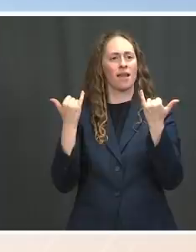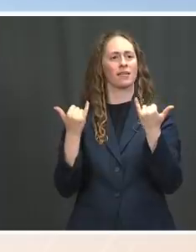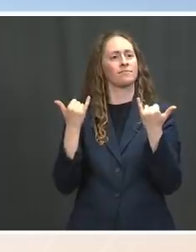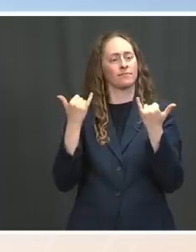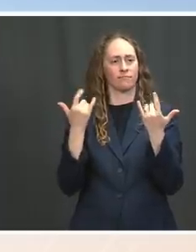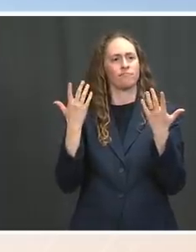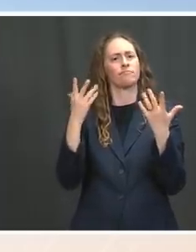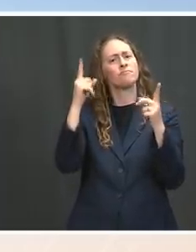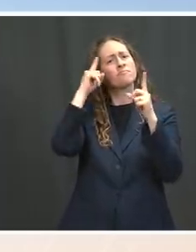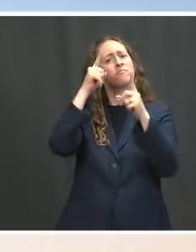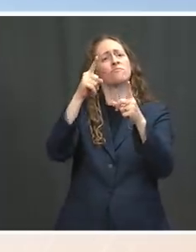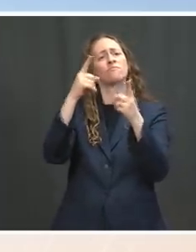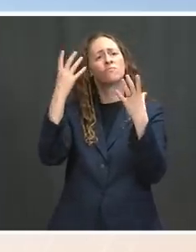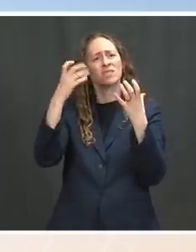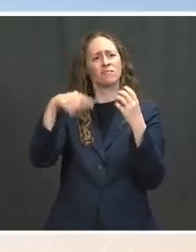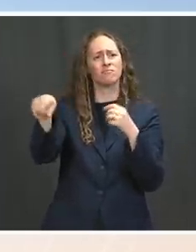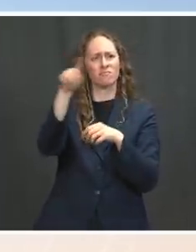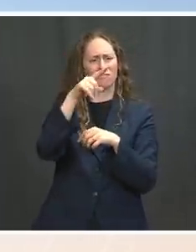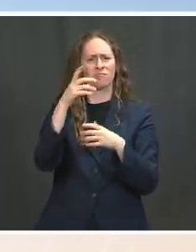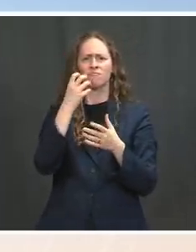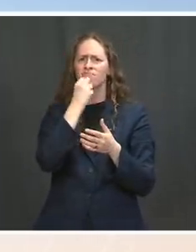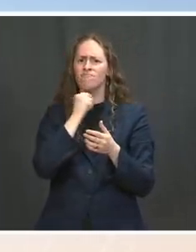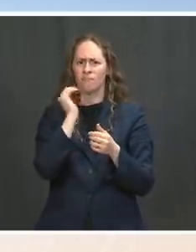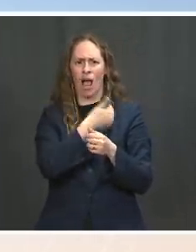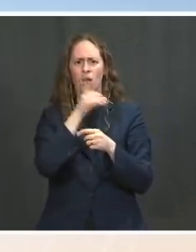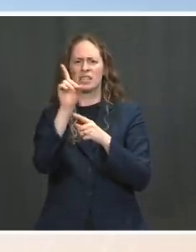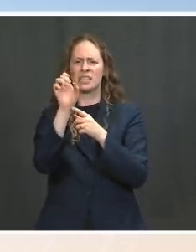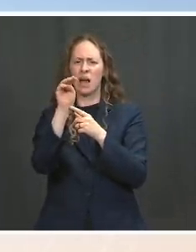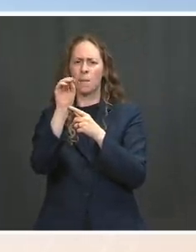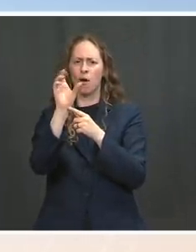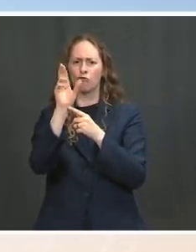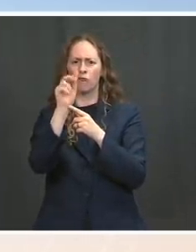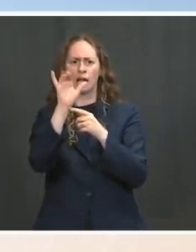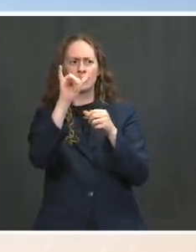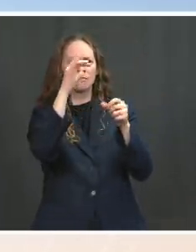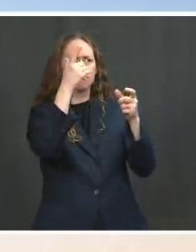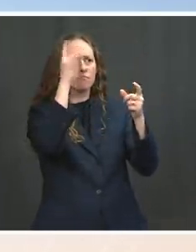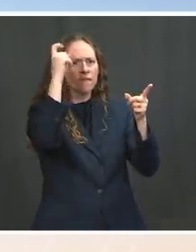The whistleblower Edward Snowden responded by writing out, "This would be more persuasive if the White House